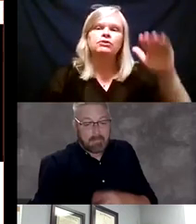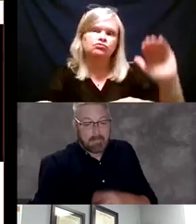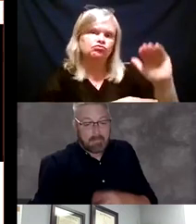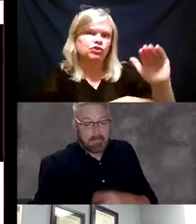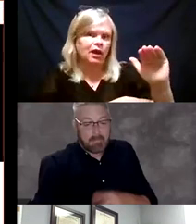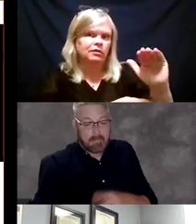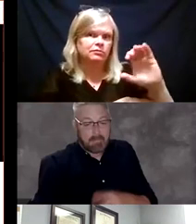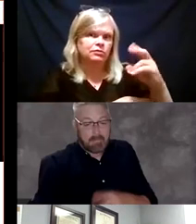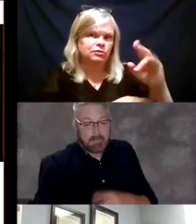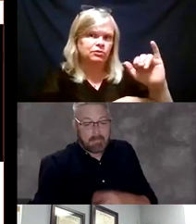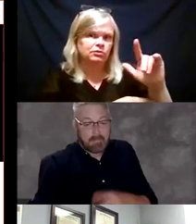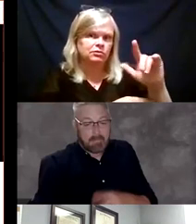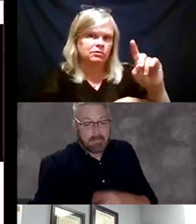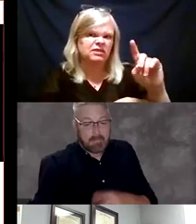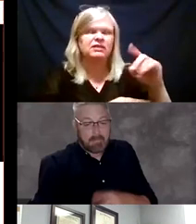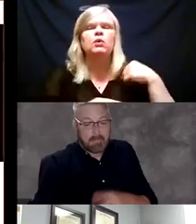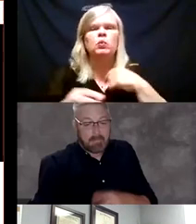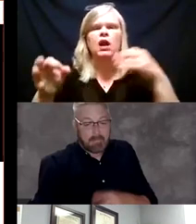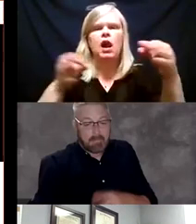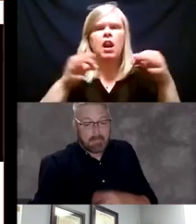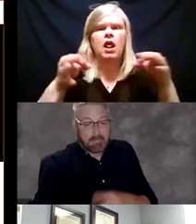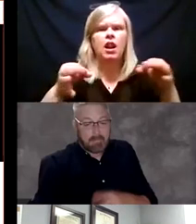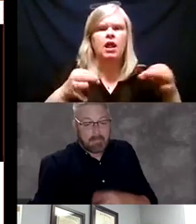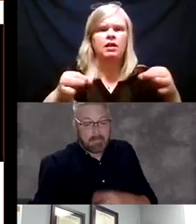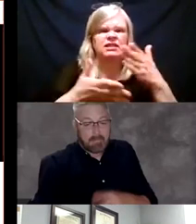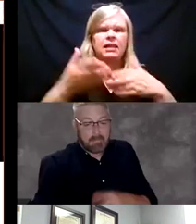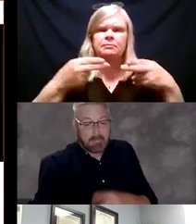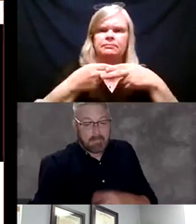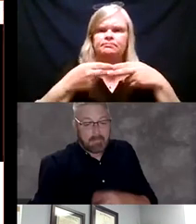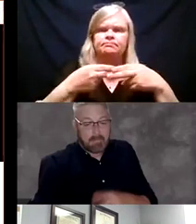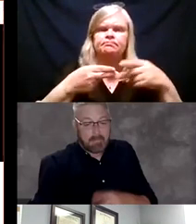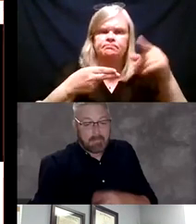DEFINITIONS ON THIS SLIDE THAT WE WILL GO OVER HERE IN JUST A